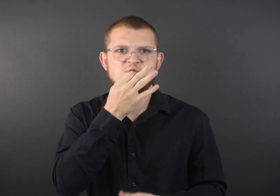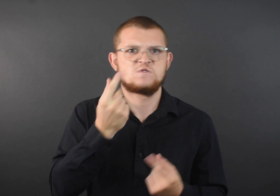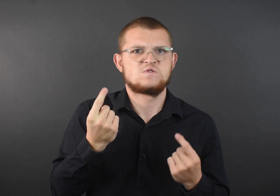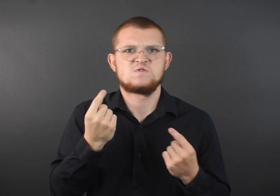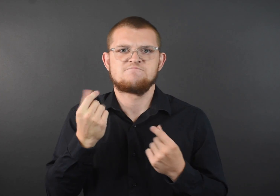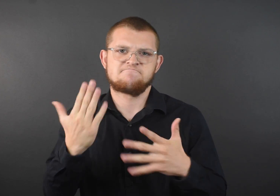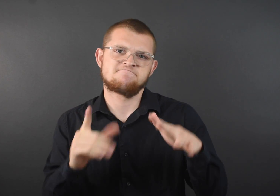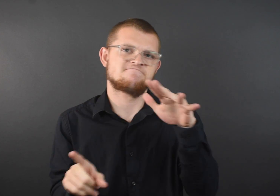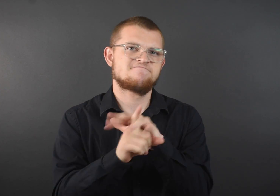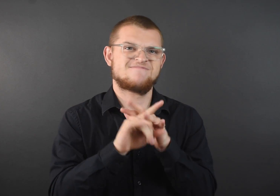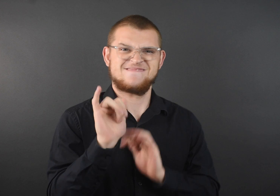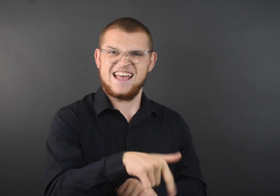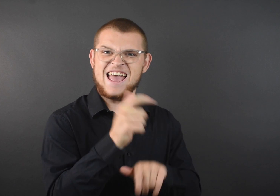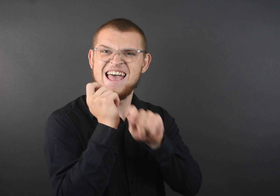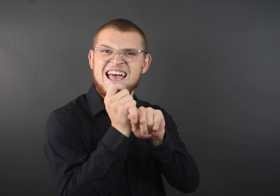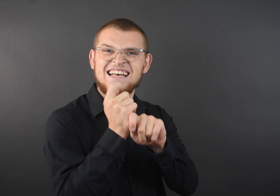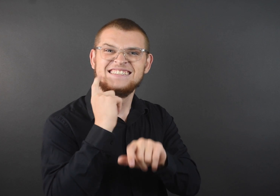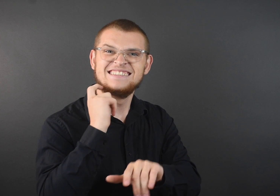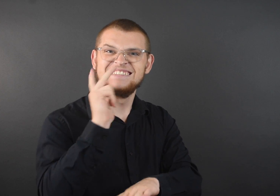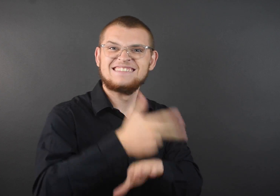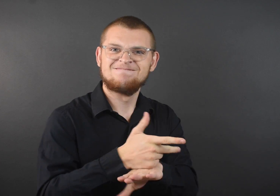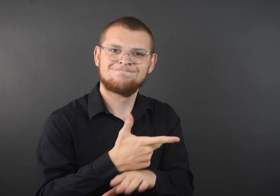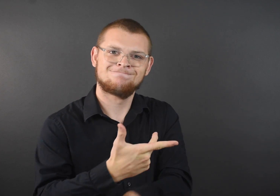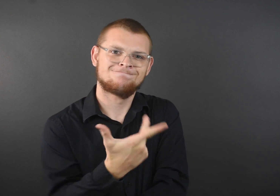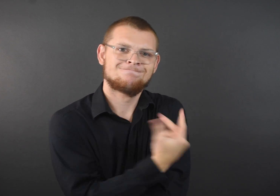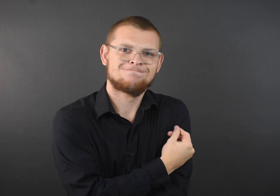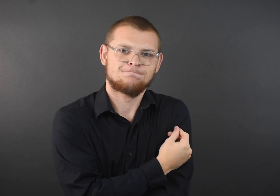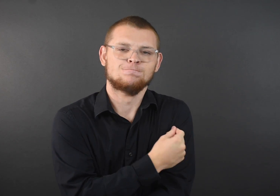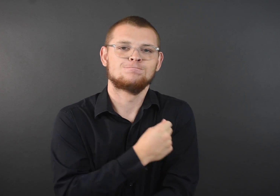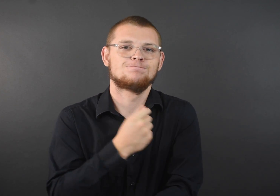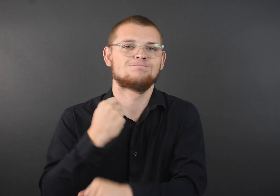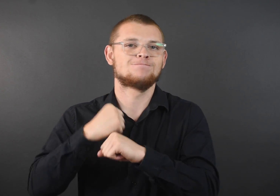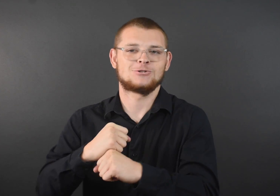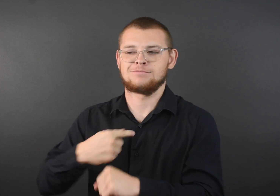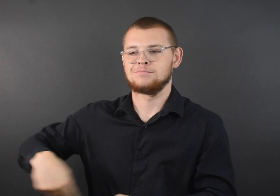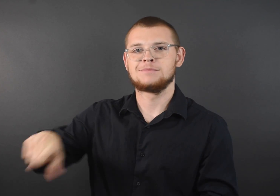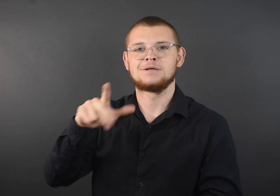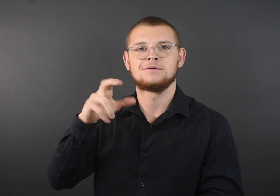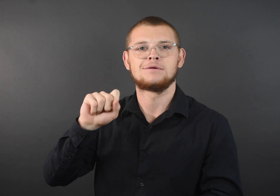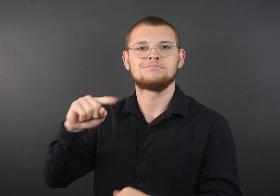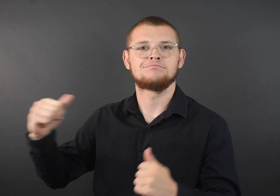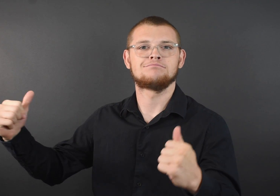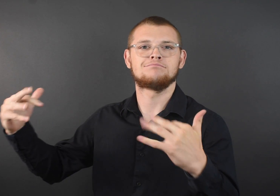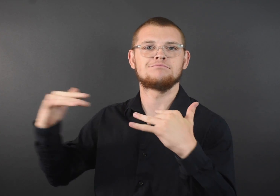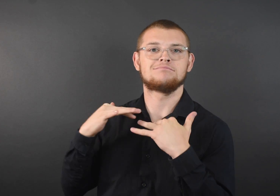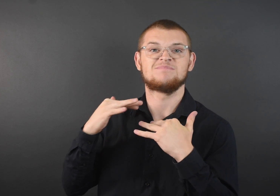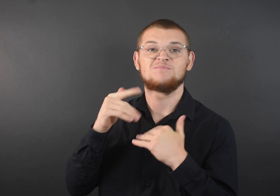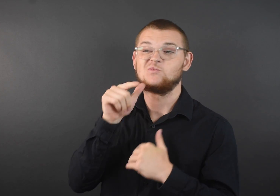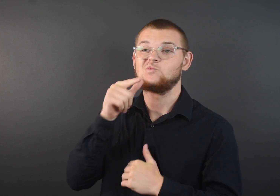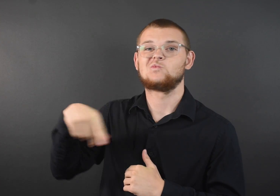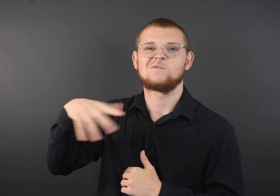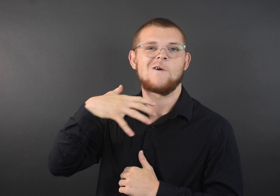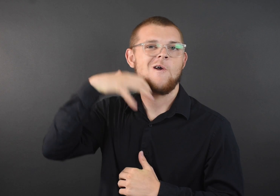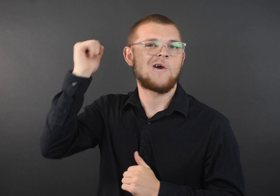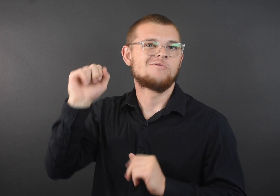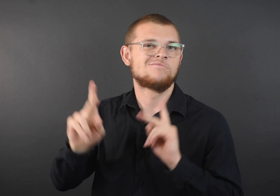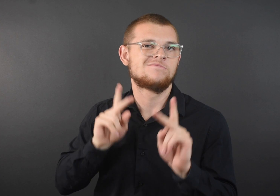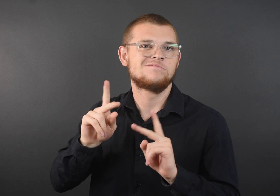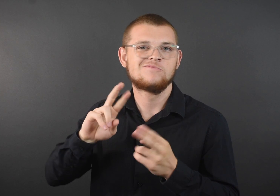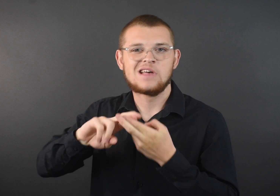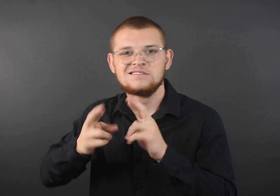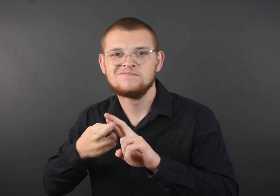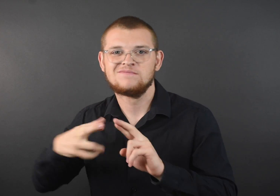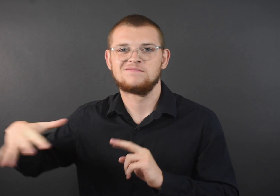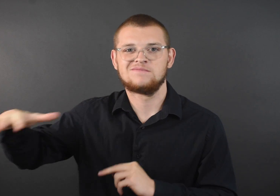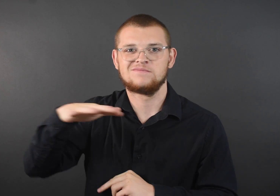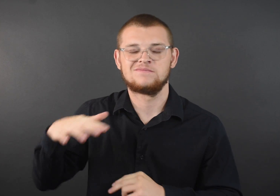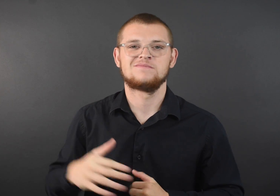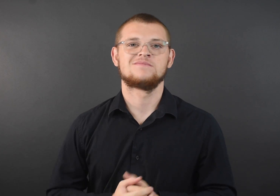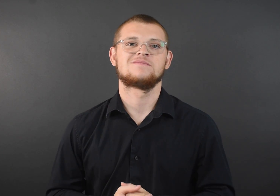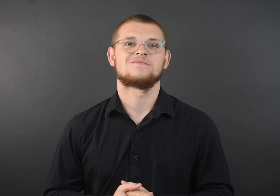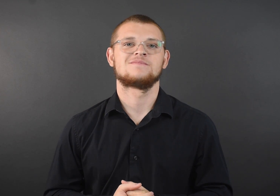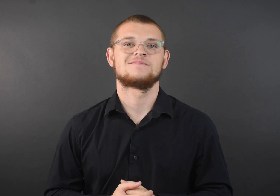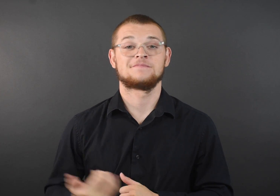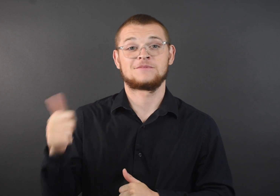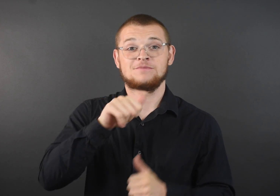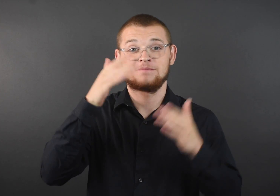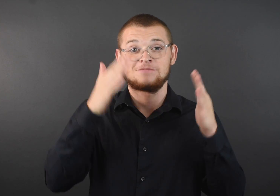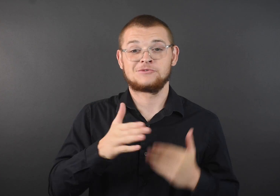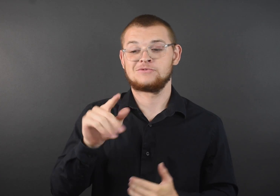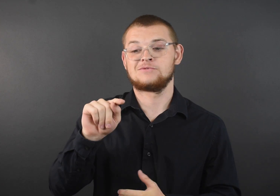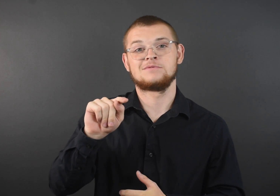hoping immunization will protect her guests, particularly older relatives.